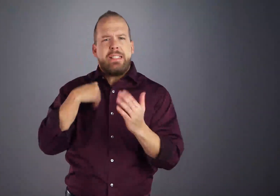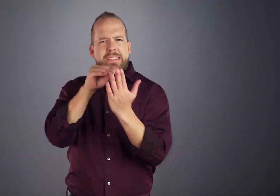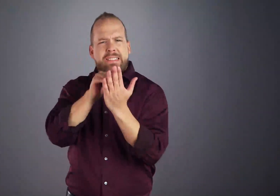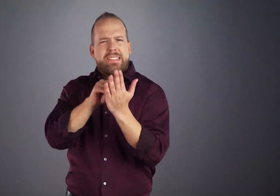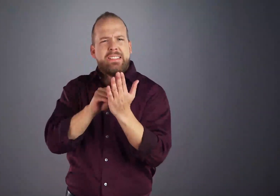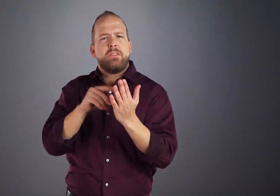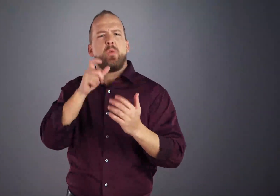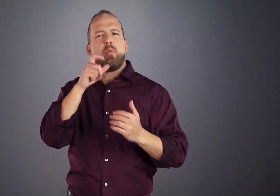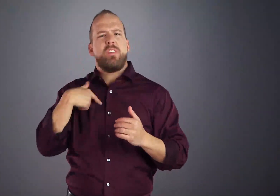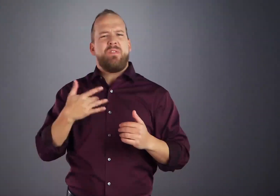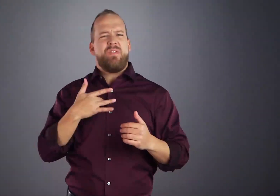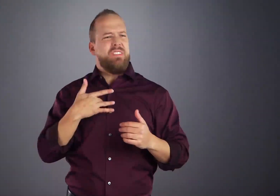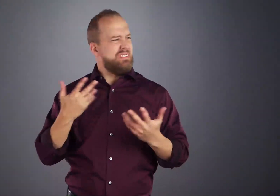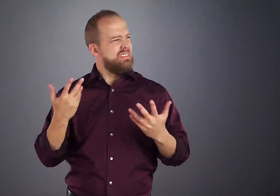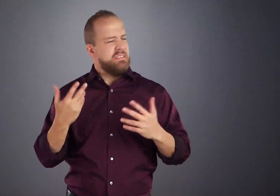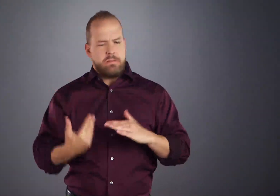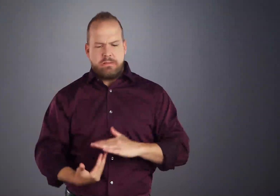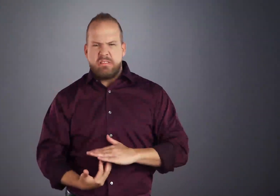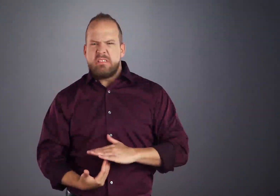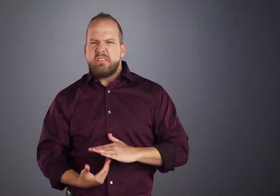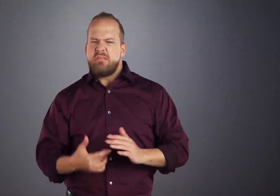I expressed my entire willingness